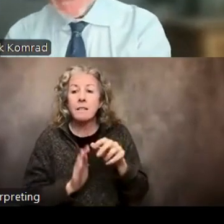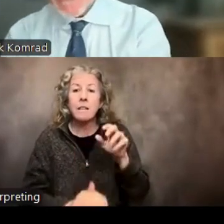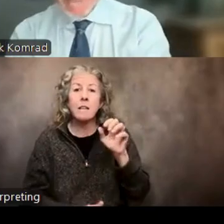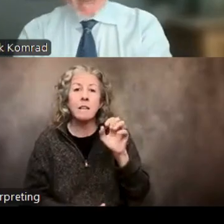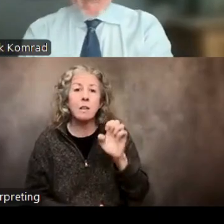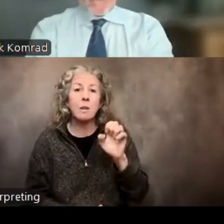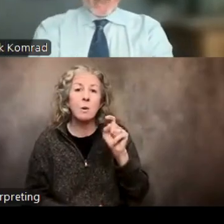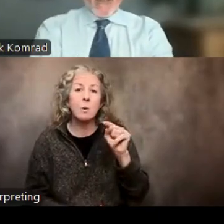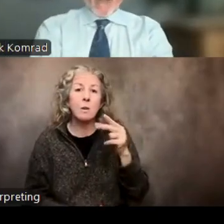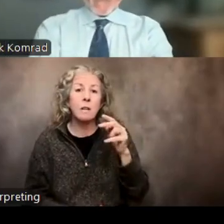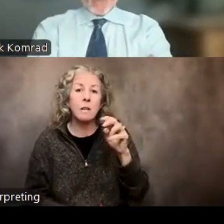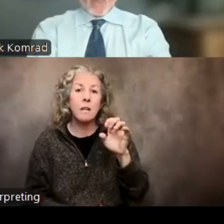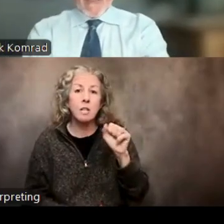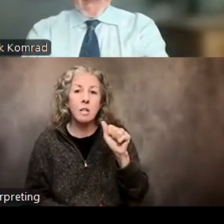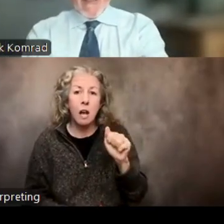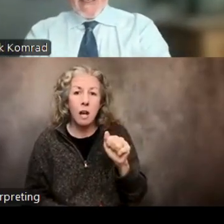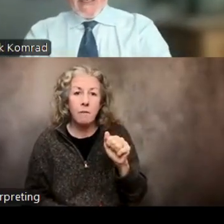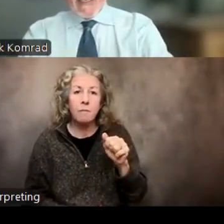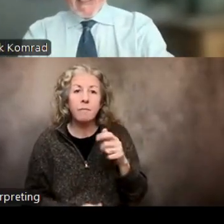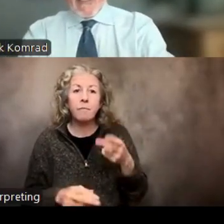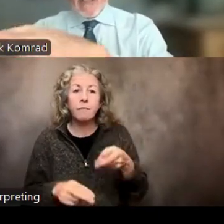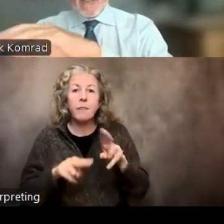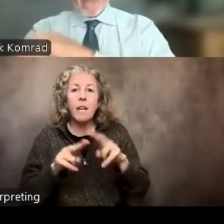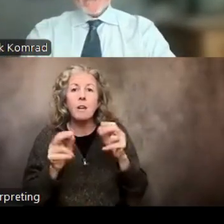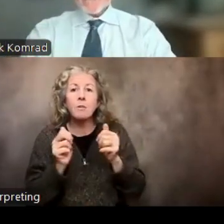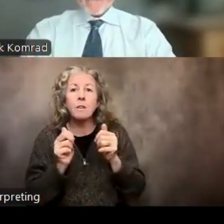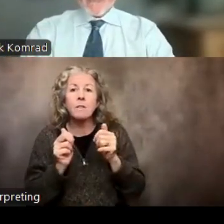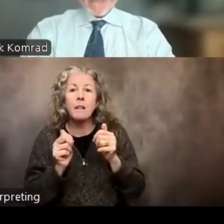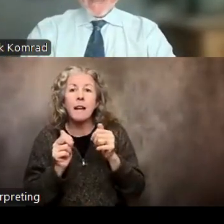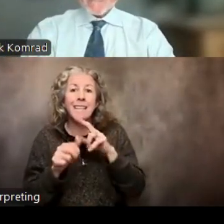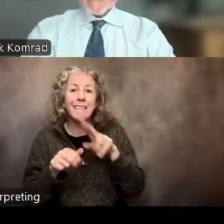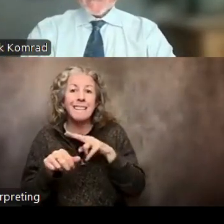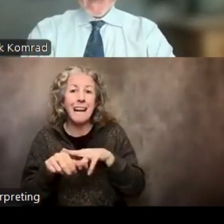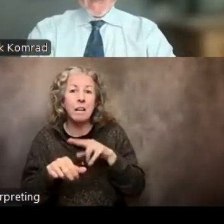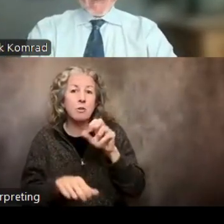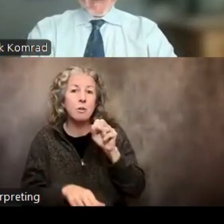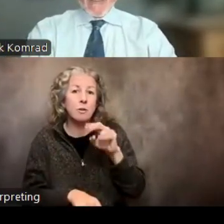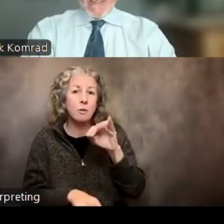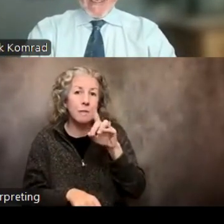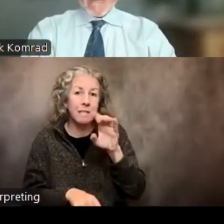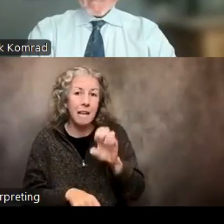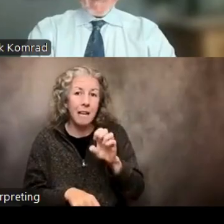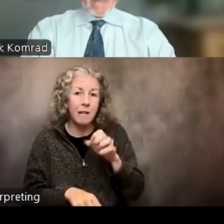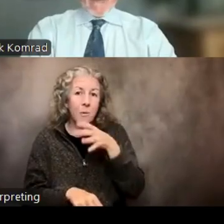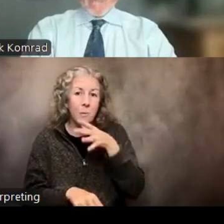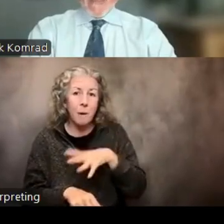suicide, if you will, in women in those three places and that